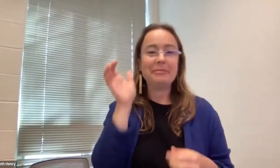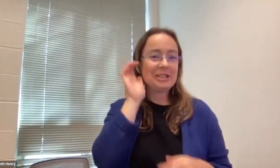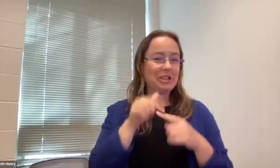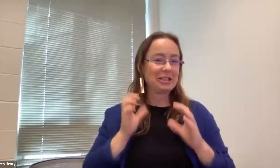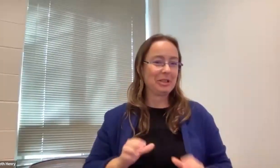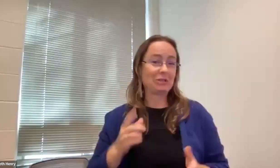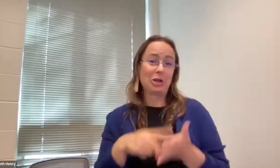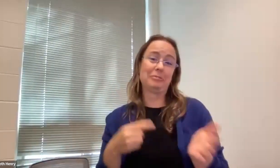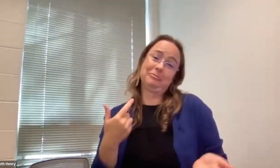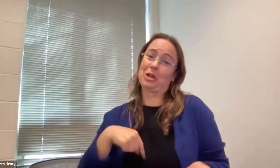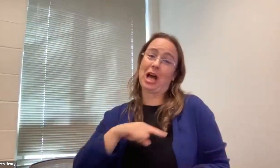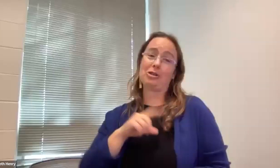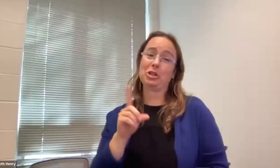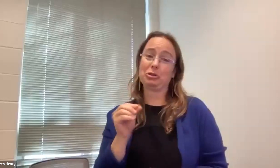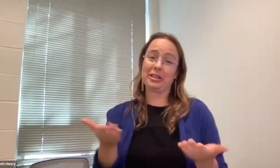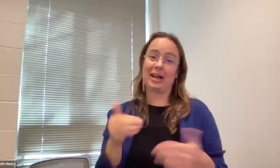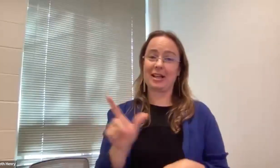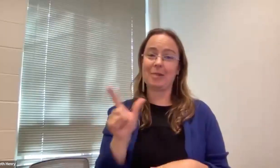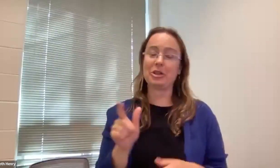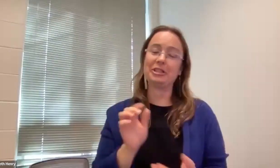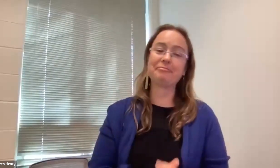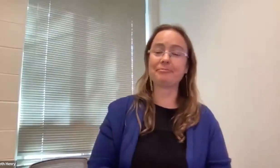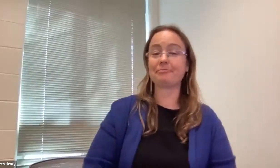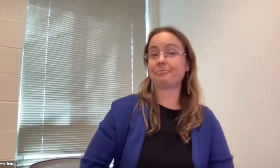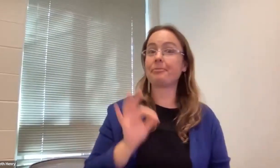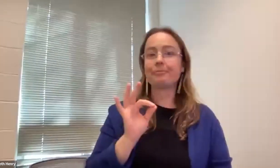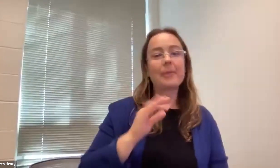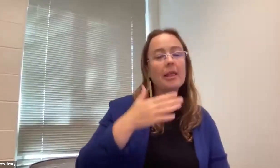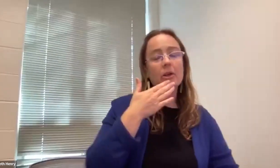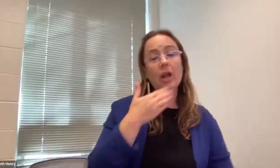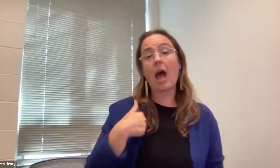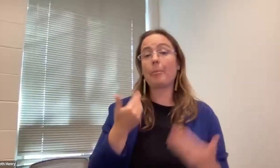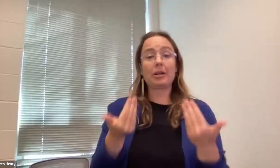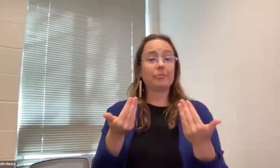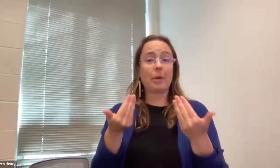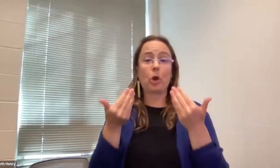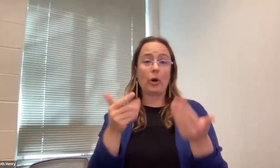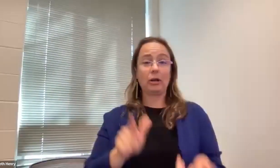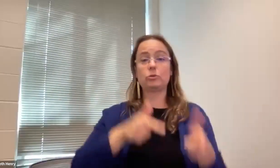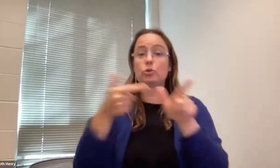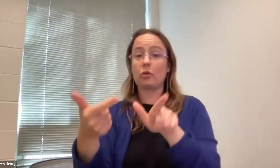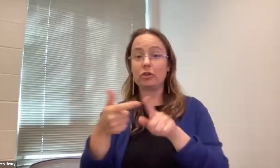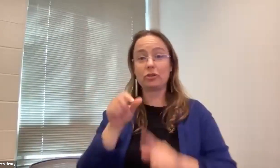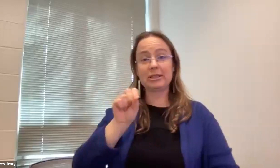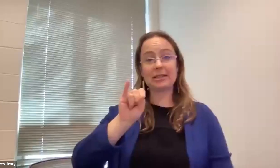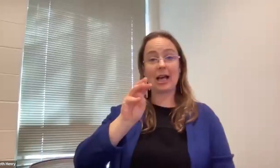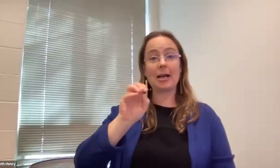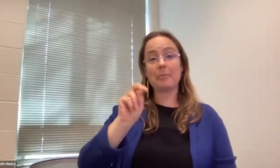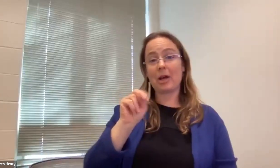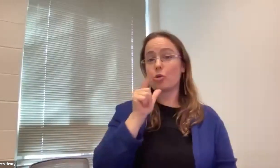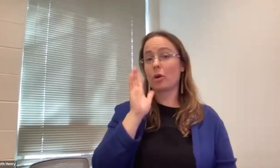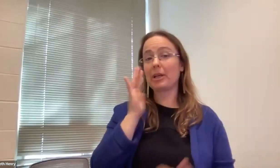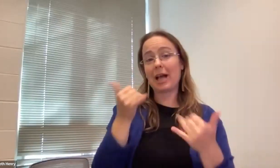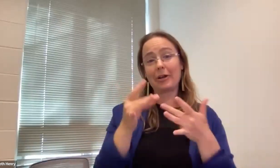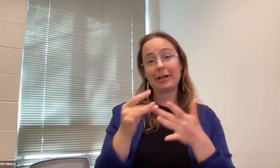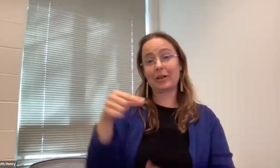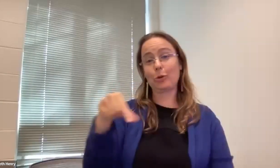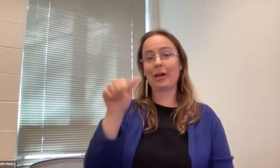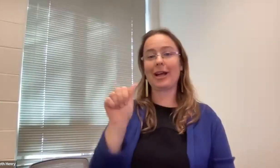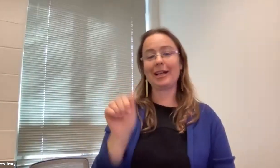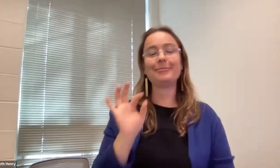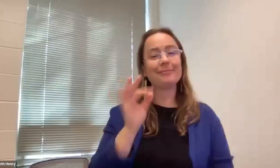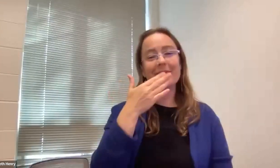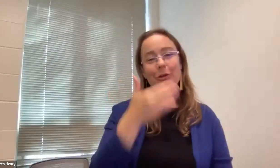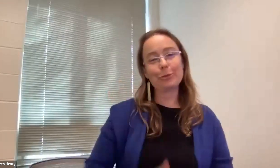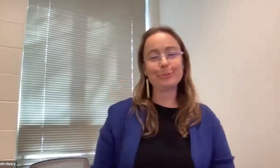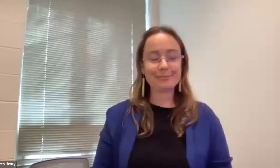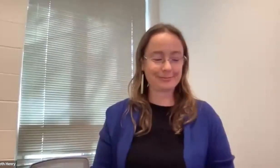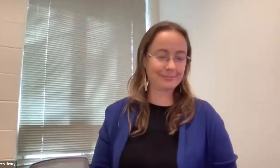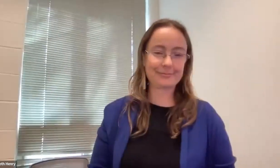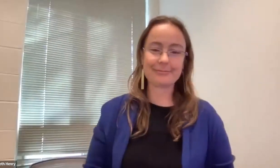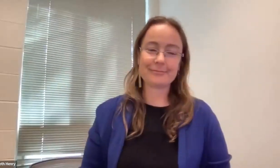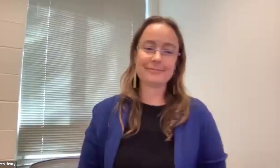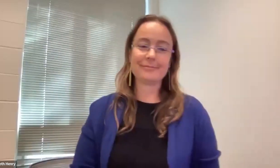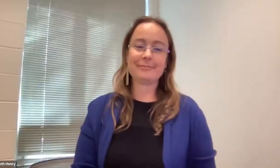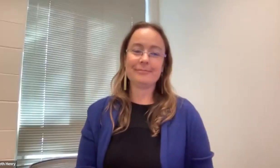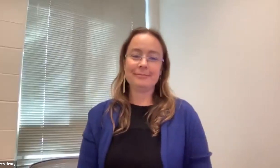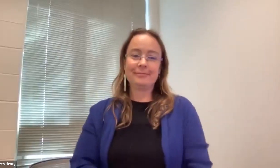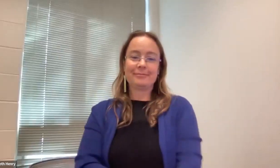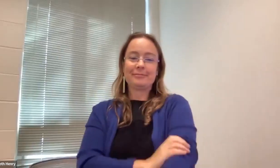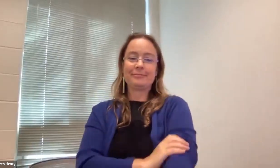Gustavo Navarrete (he/him/él): Um, so it's important to listen to your consumers, and that's what we do here at the Galla at Library. And with that I have concluded, and I would like to hand it over to Simon to lead us into our Q. A.